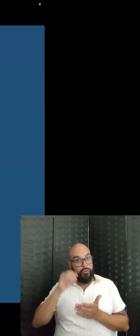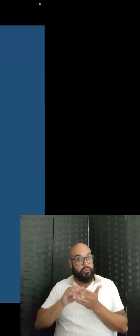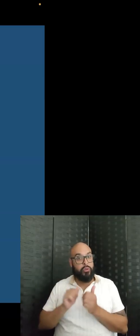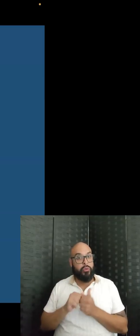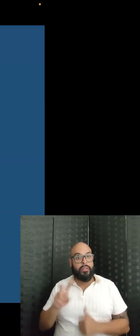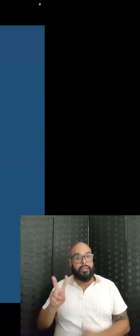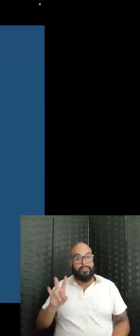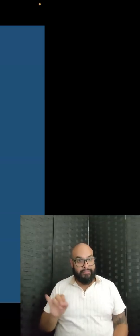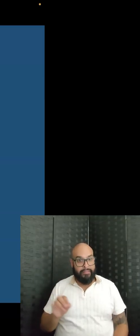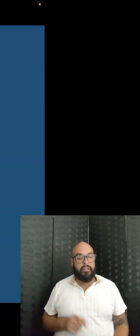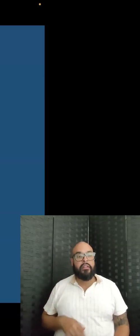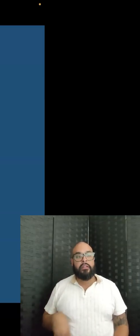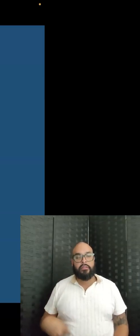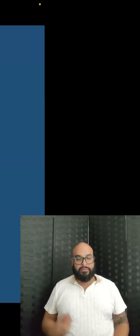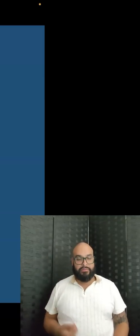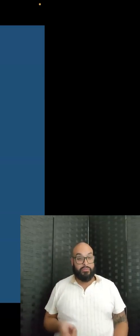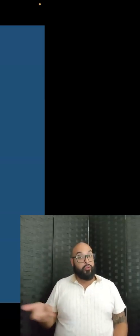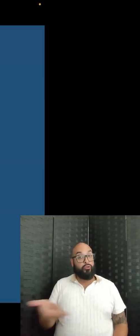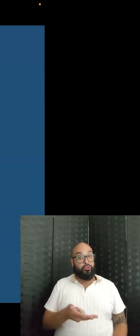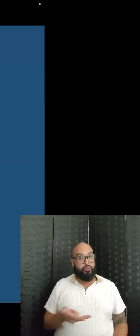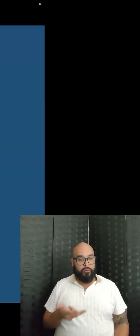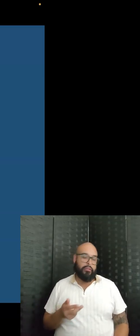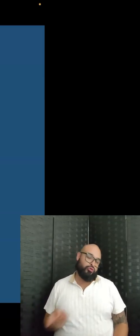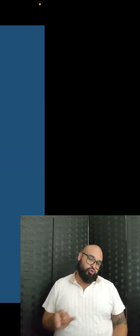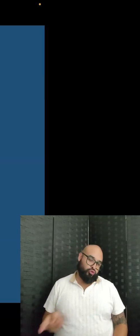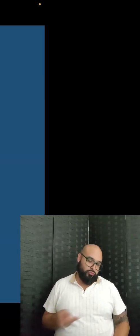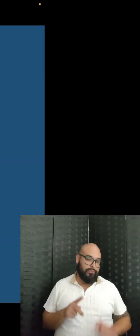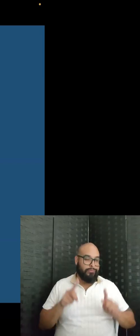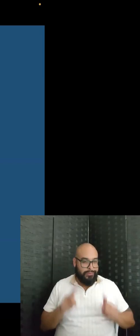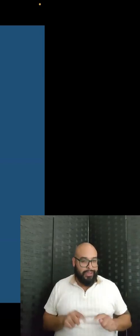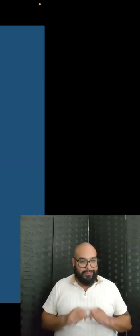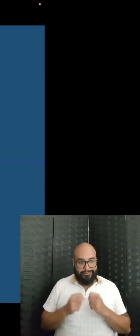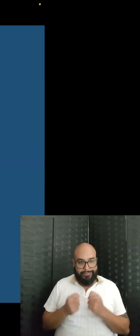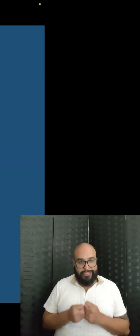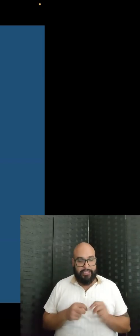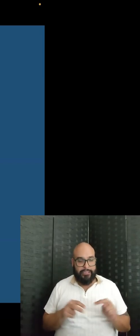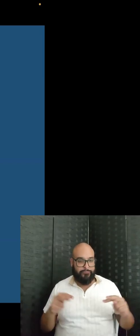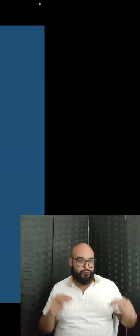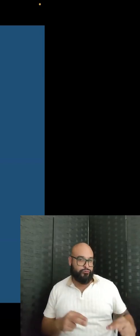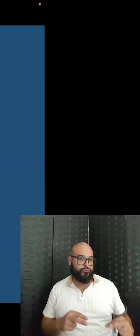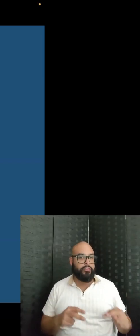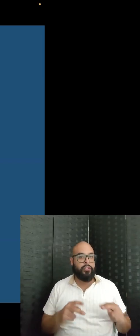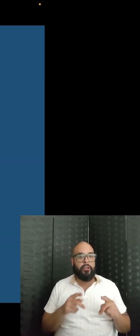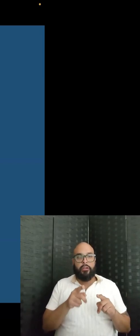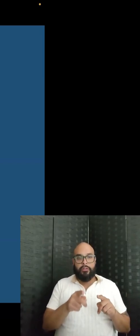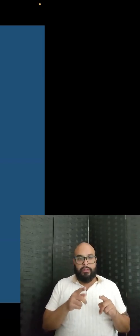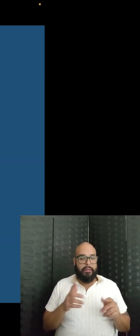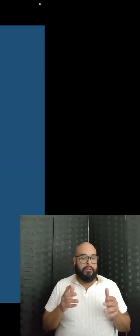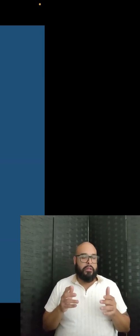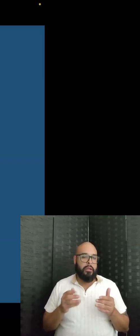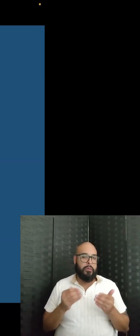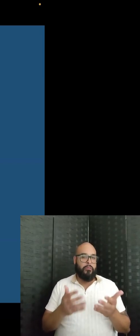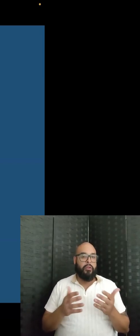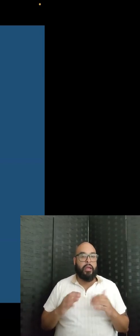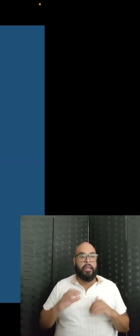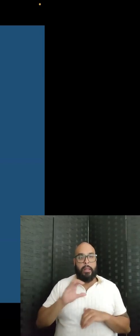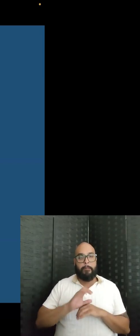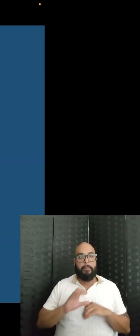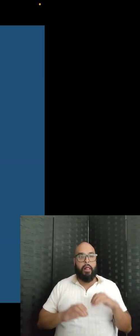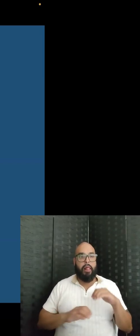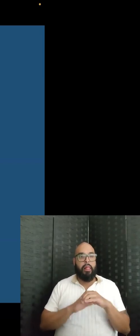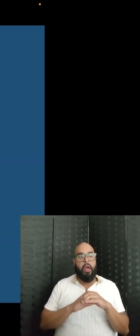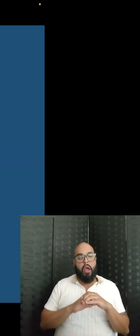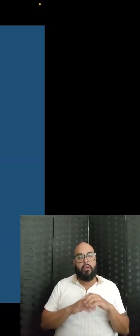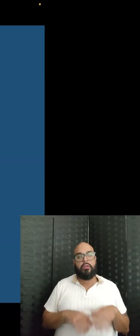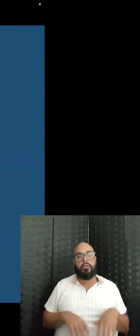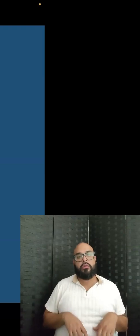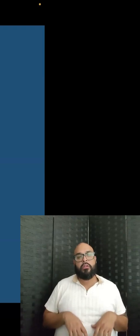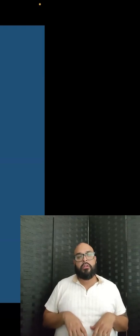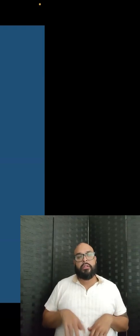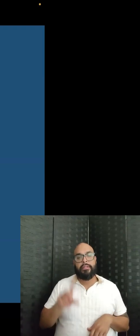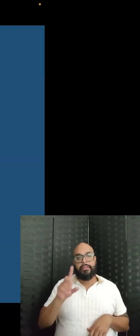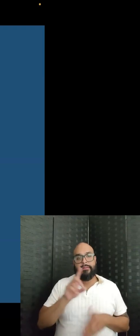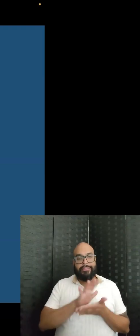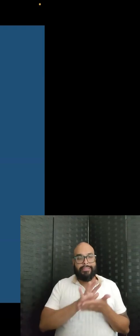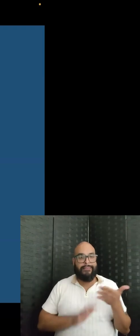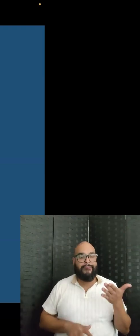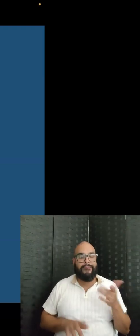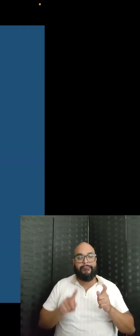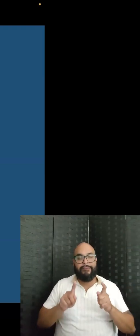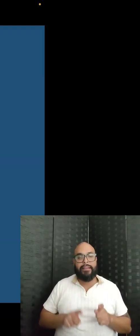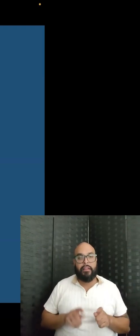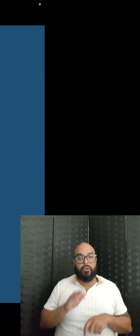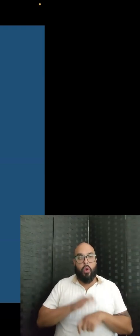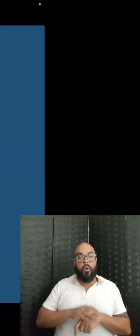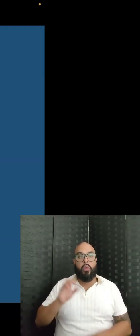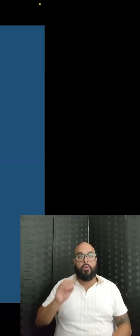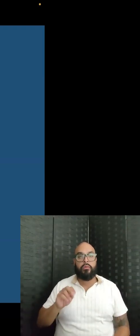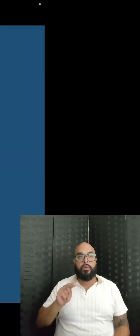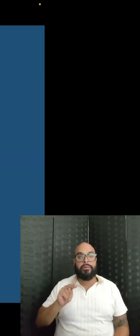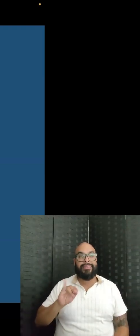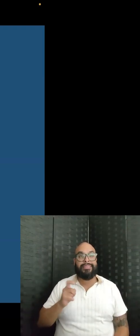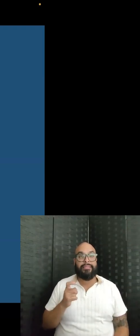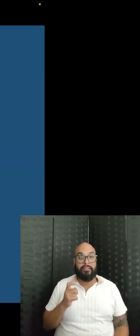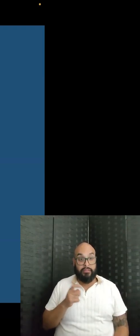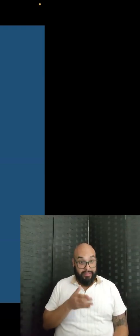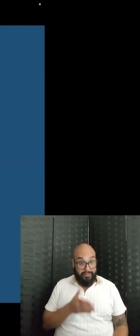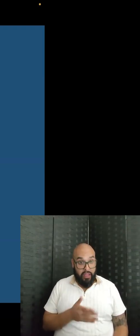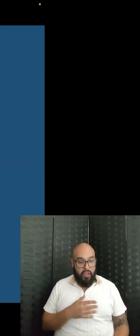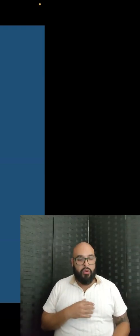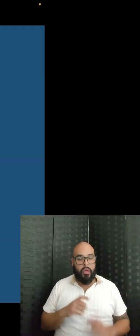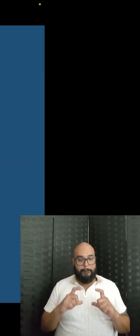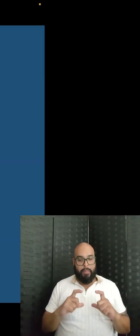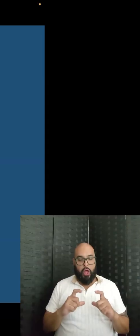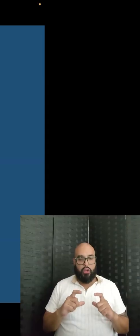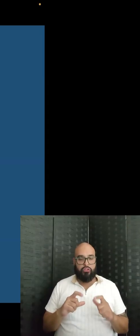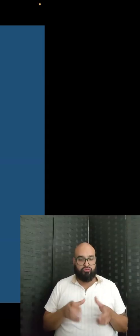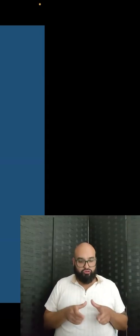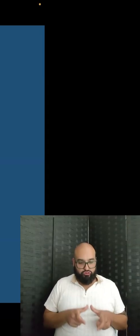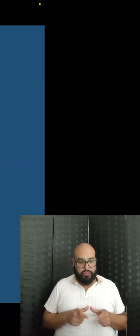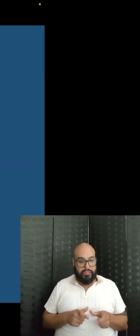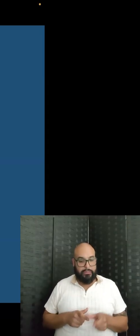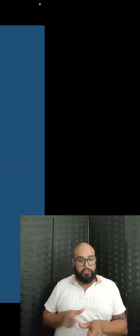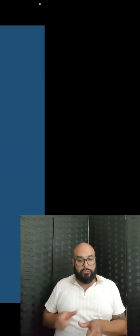But this is an example of how they had her do the block design subtest underneath her video magnifier, the Onyx she was using, and how she put them where she could see the blocks under the magnification if needed to be able to create the designs.